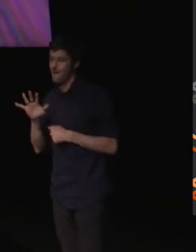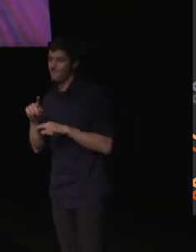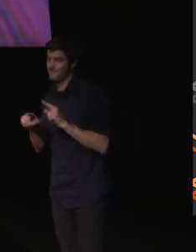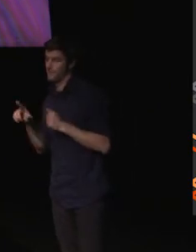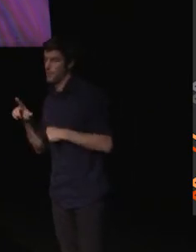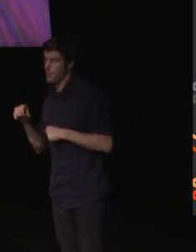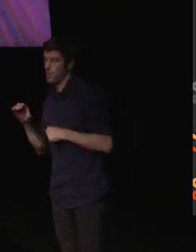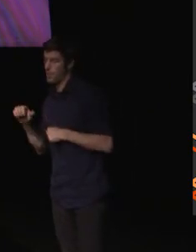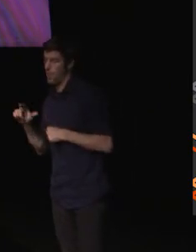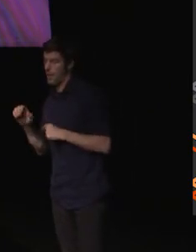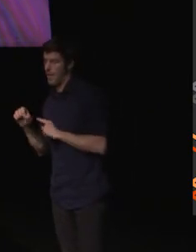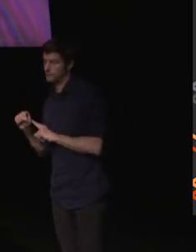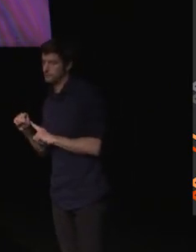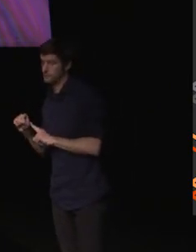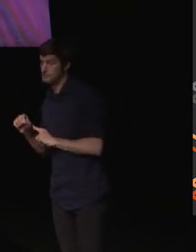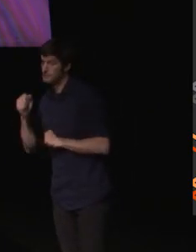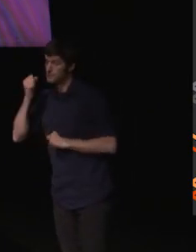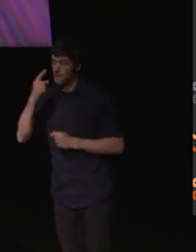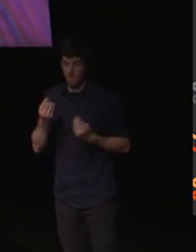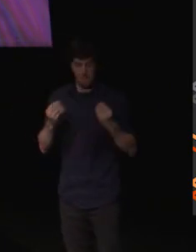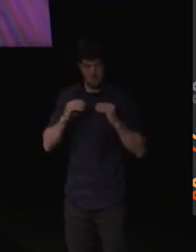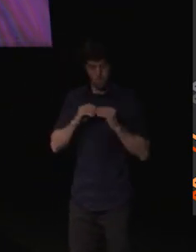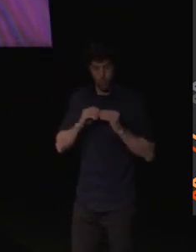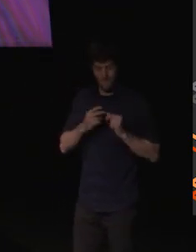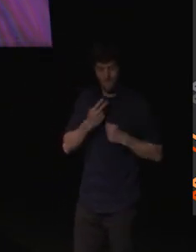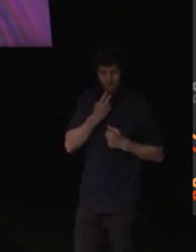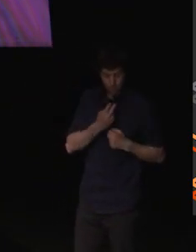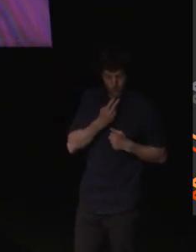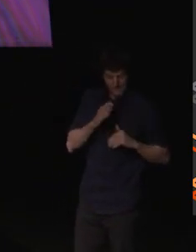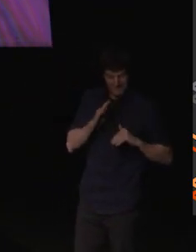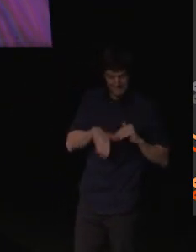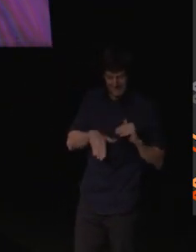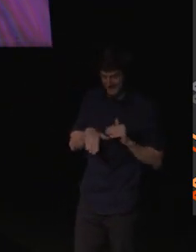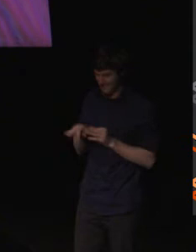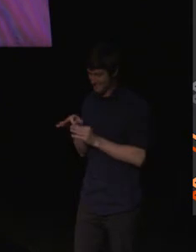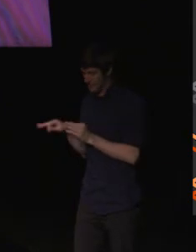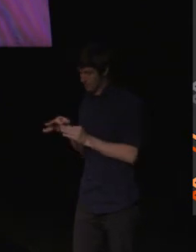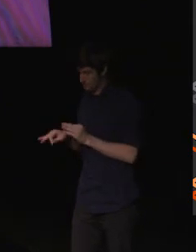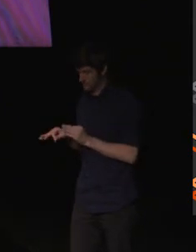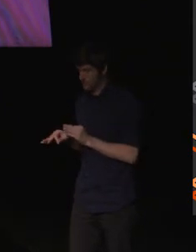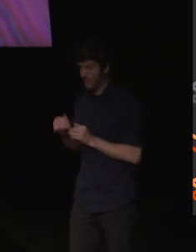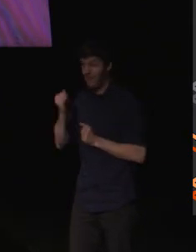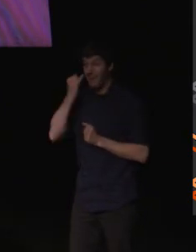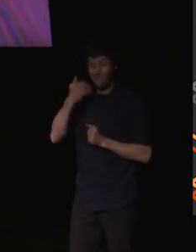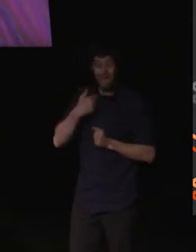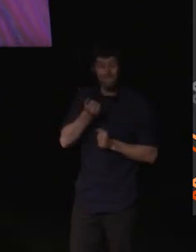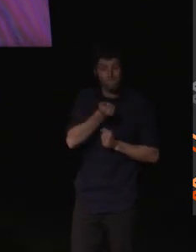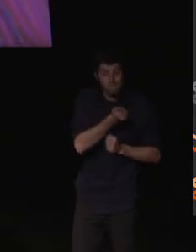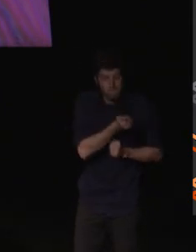allows a bit of diversity if you have multiple English speakers. So they can have, I think there's roughly